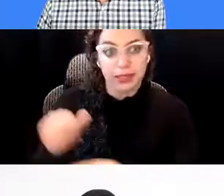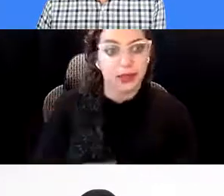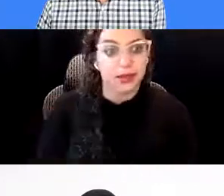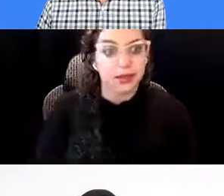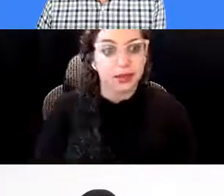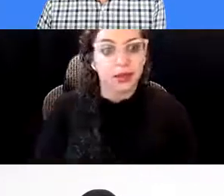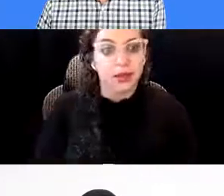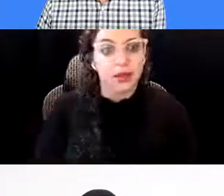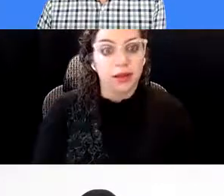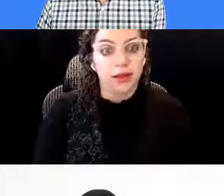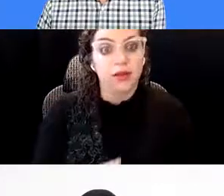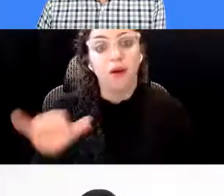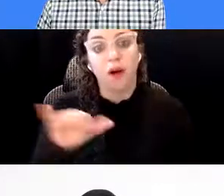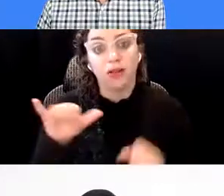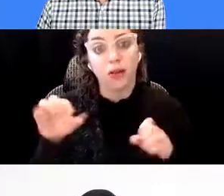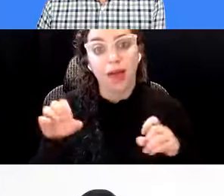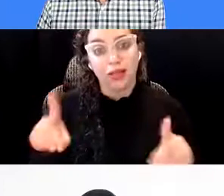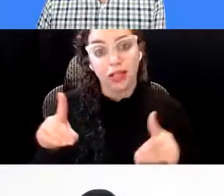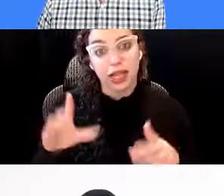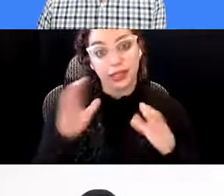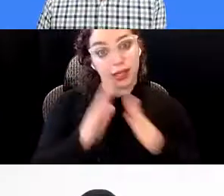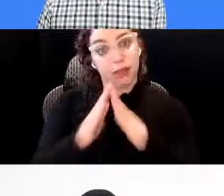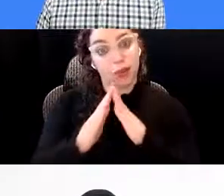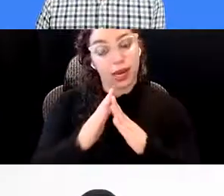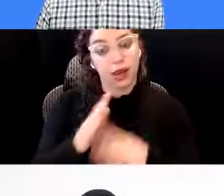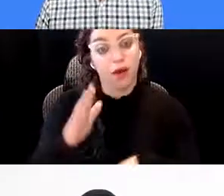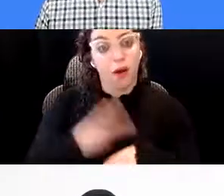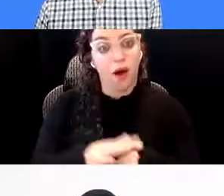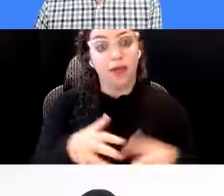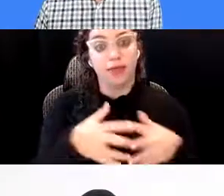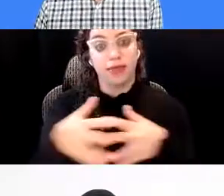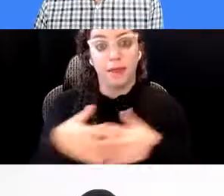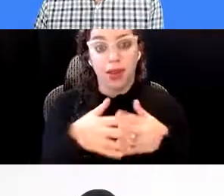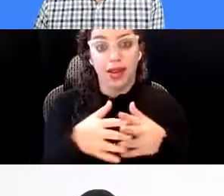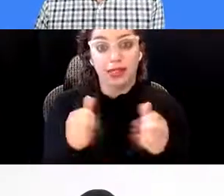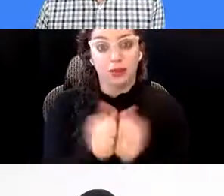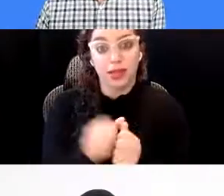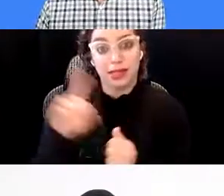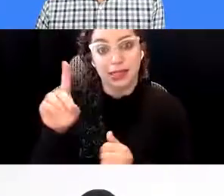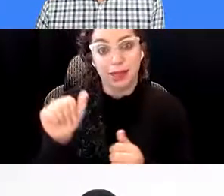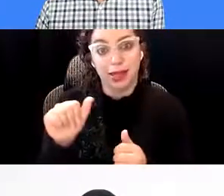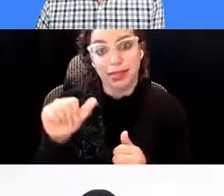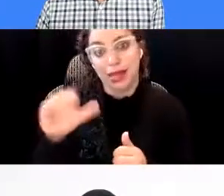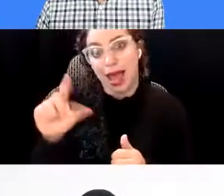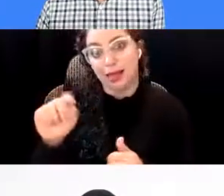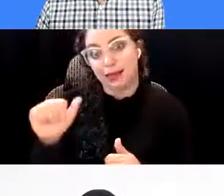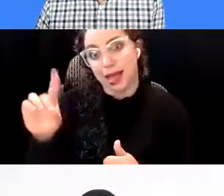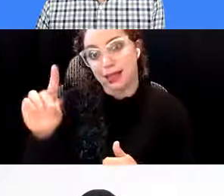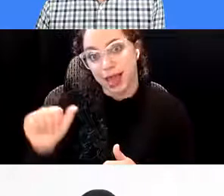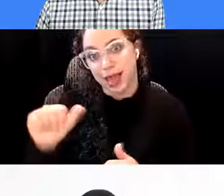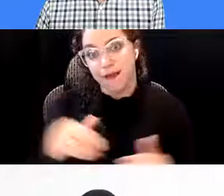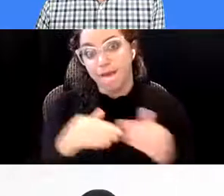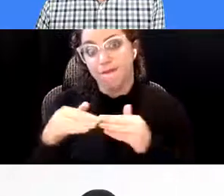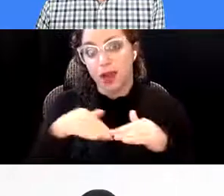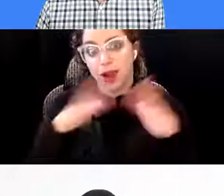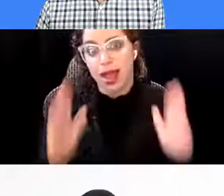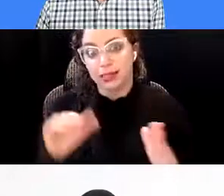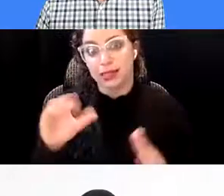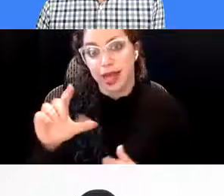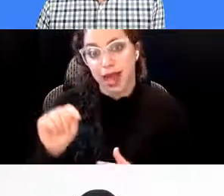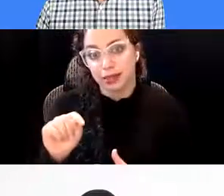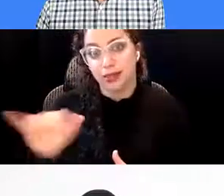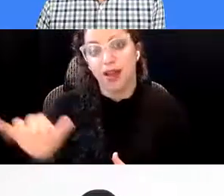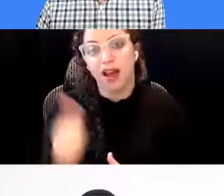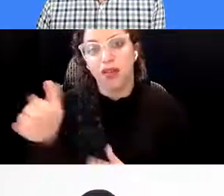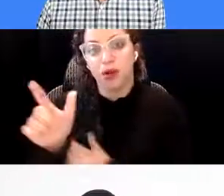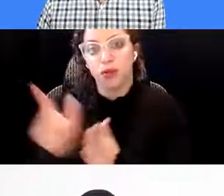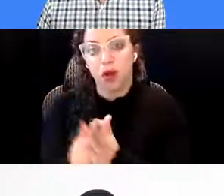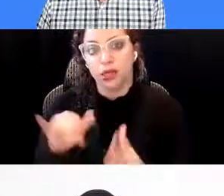The Commission also educates the community on the Americans with Disabilities Act, the Fair Housing Act, and other laws that protect the civil rights of people with disabilities.